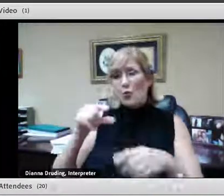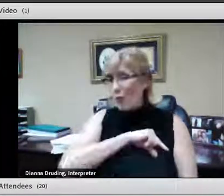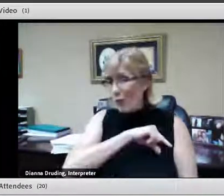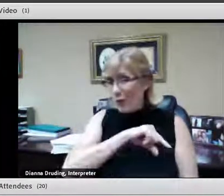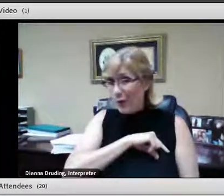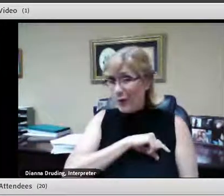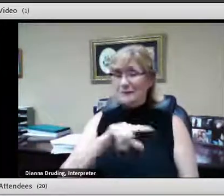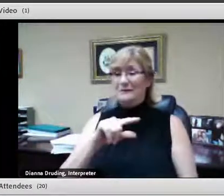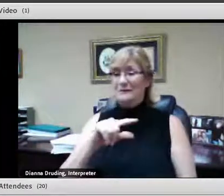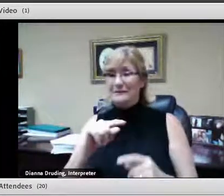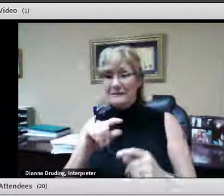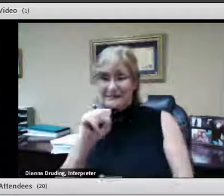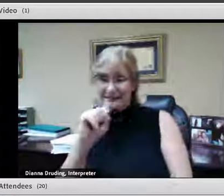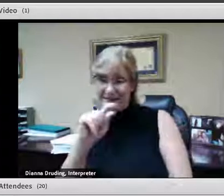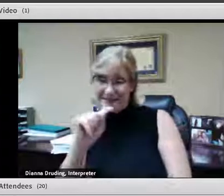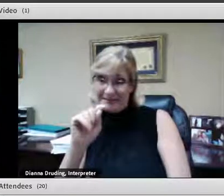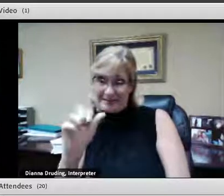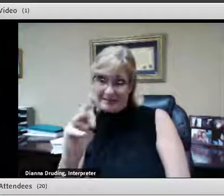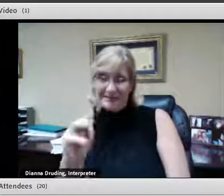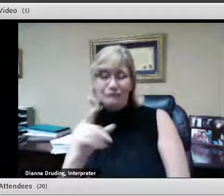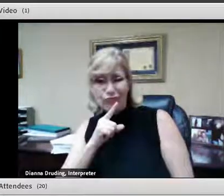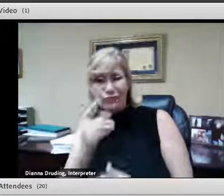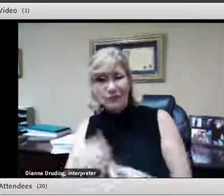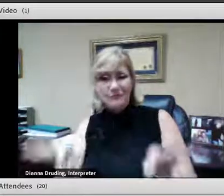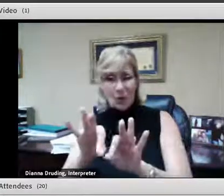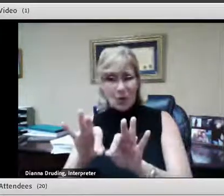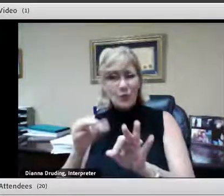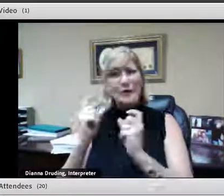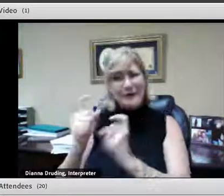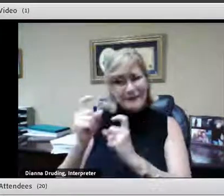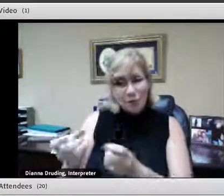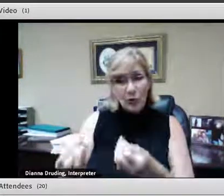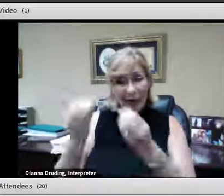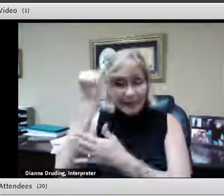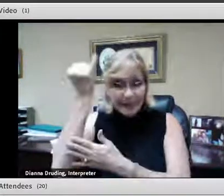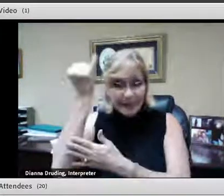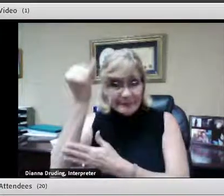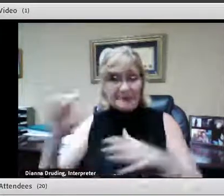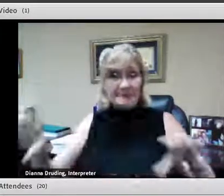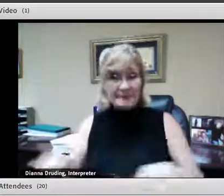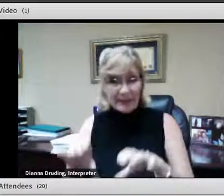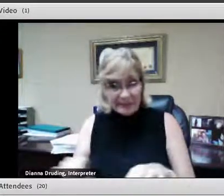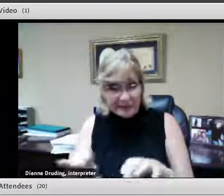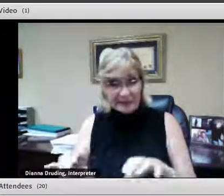We're going to try to give you lots of ideas and activities for implementing STEAM,